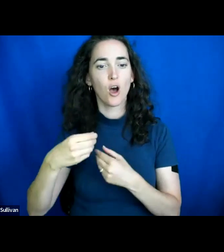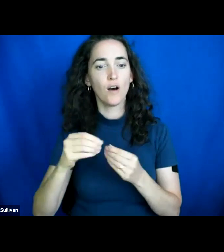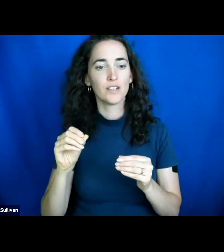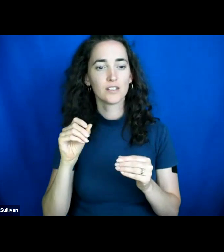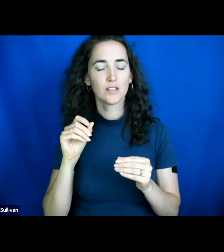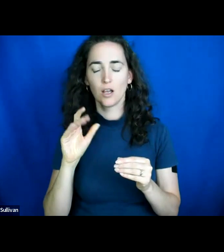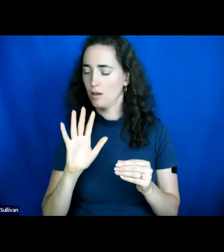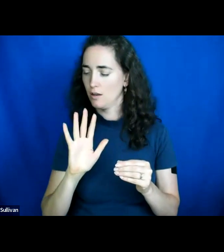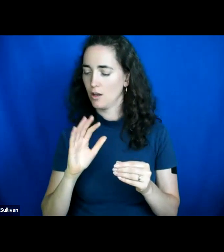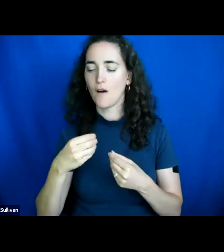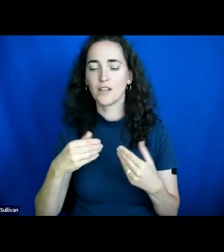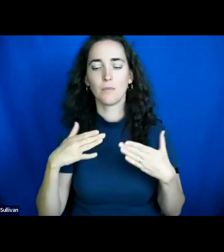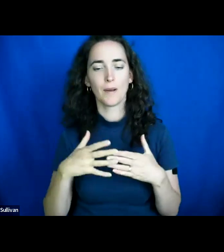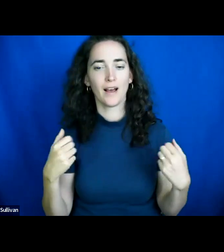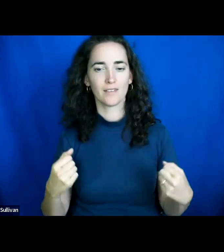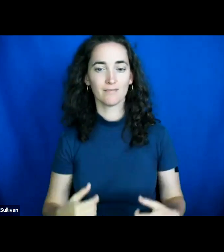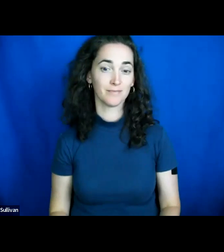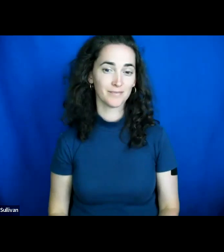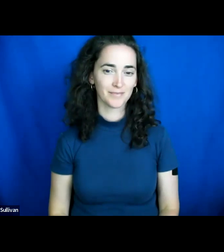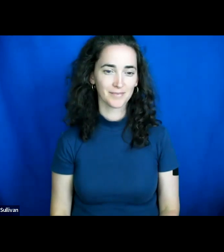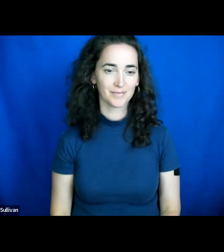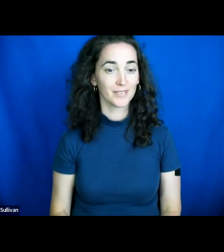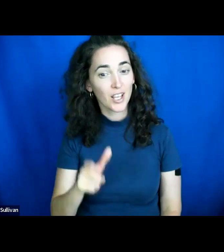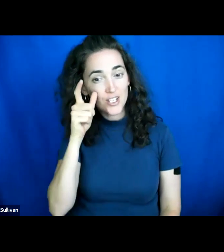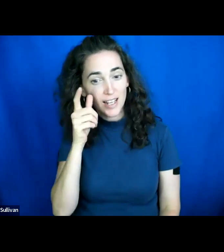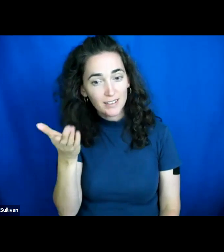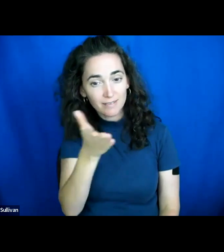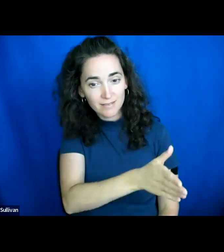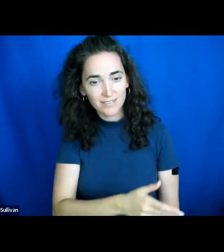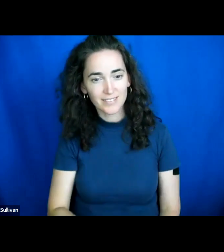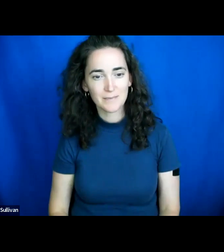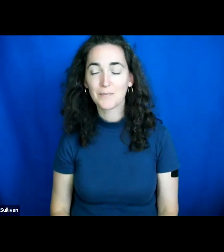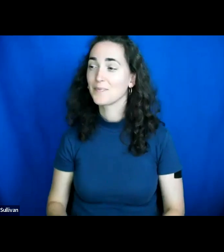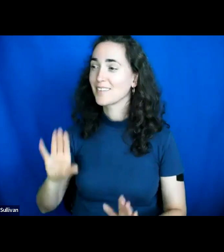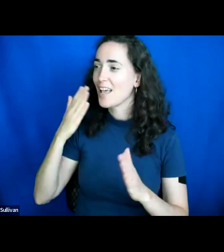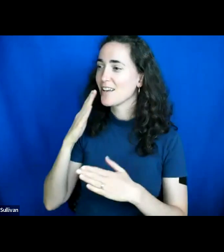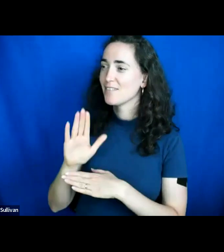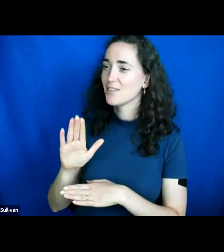So the office of Public health. So, Jana hi! good afternoon.